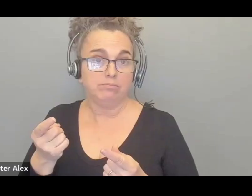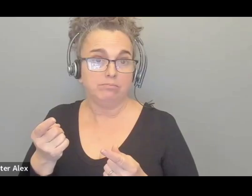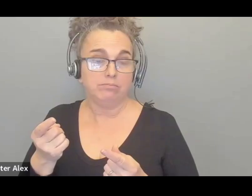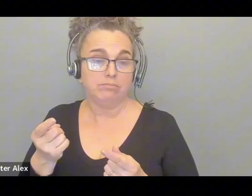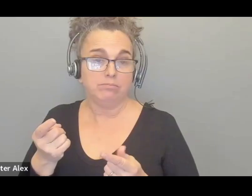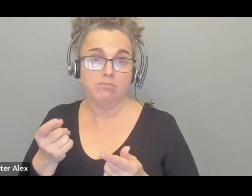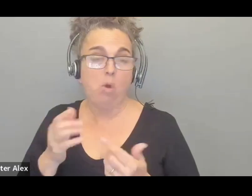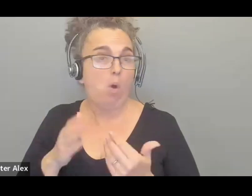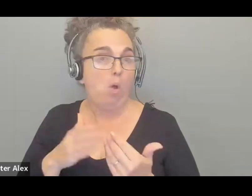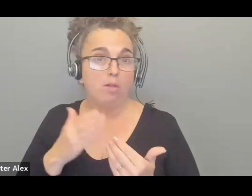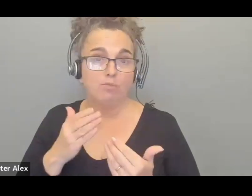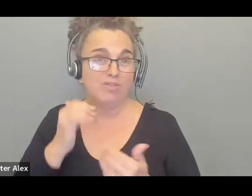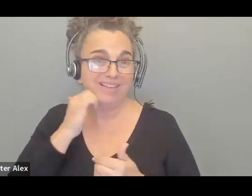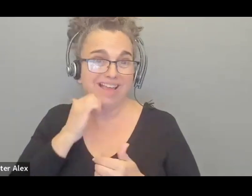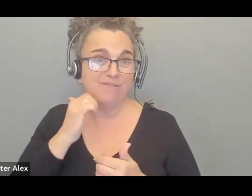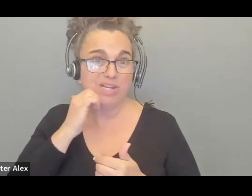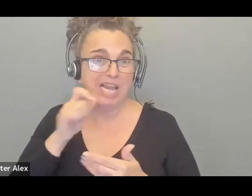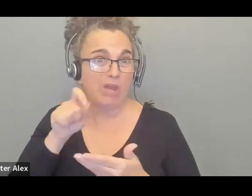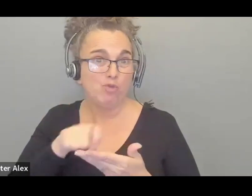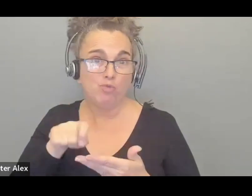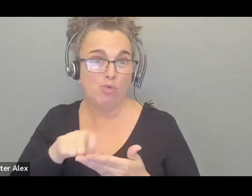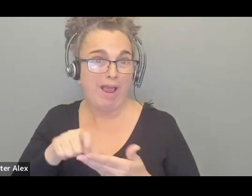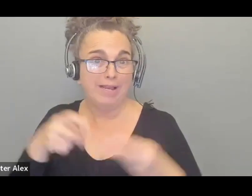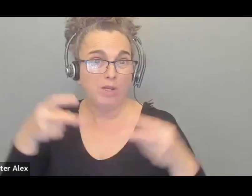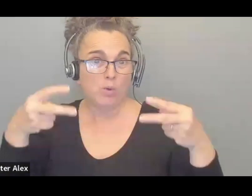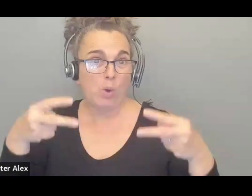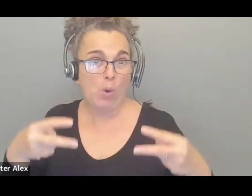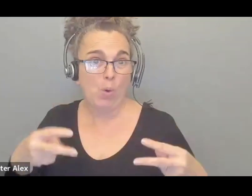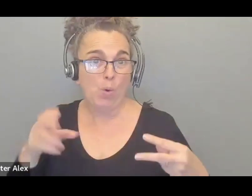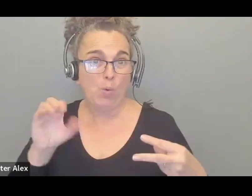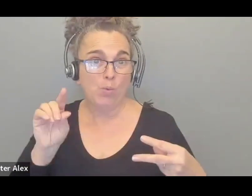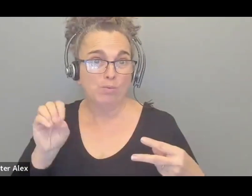almost every day to write code and to learn new things.